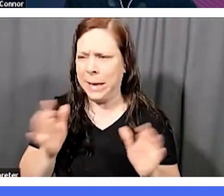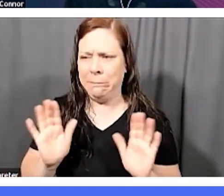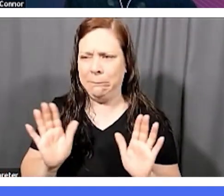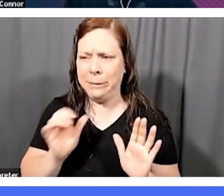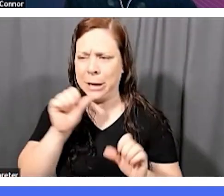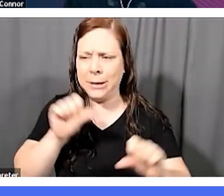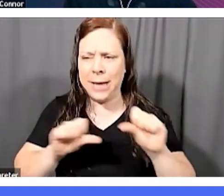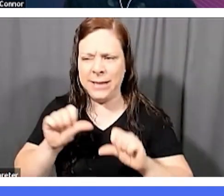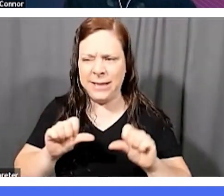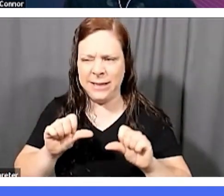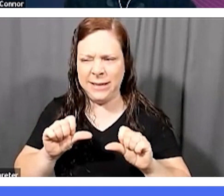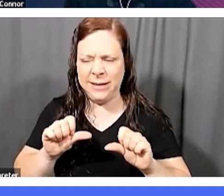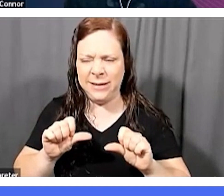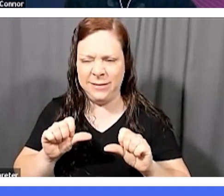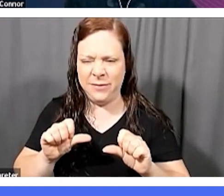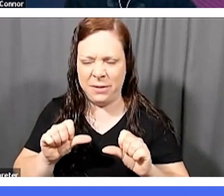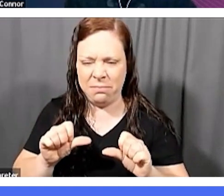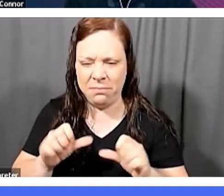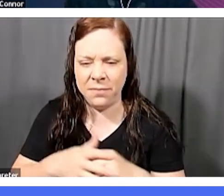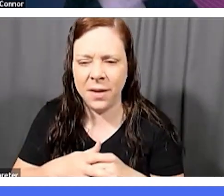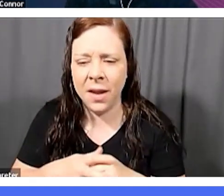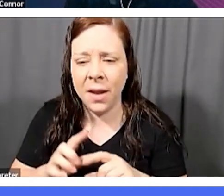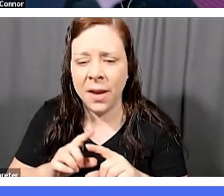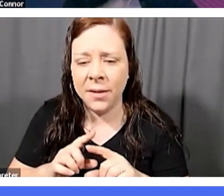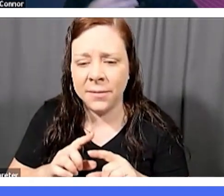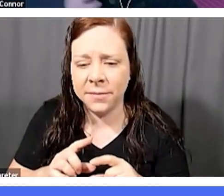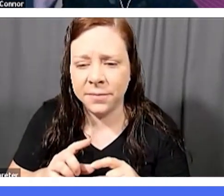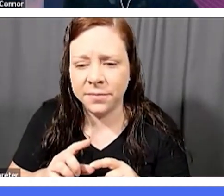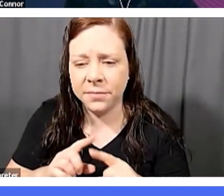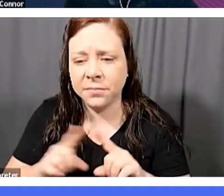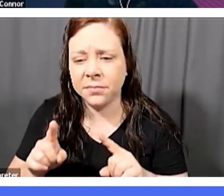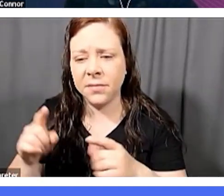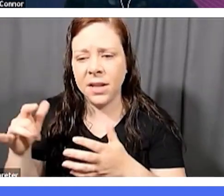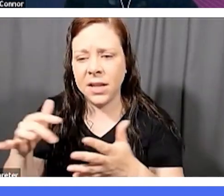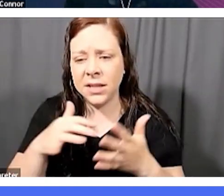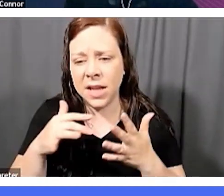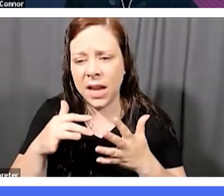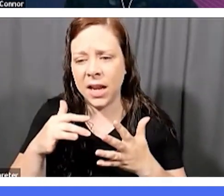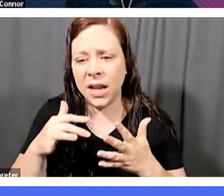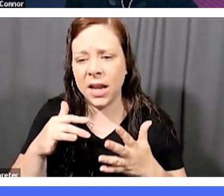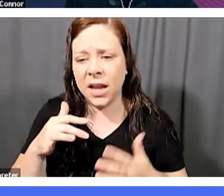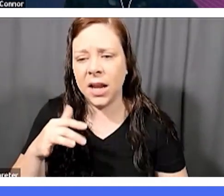but he studied these nonsense syllables, these consonant vowel consonant words.